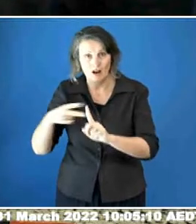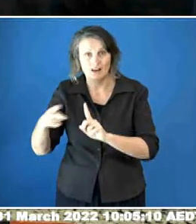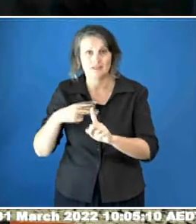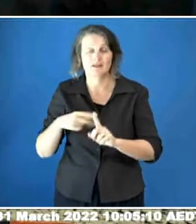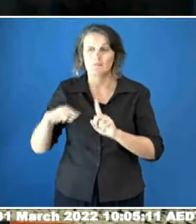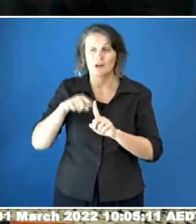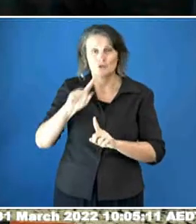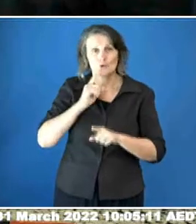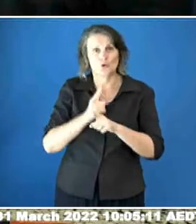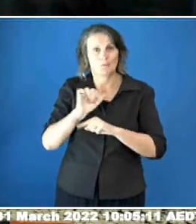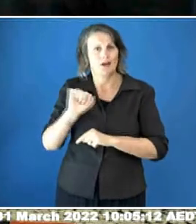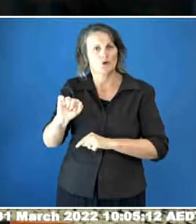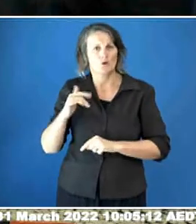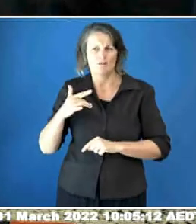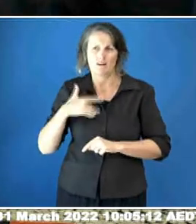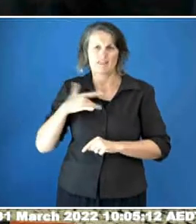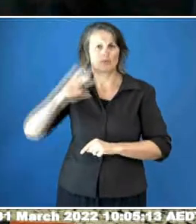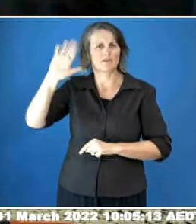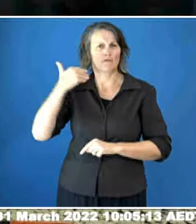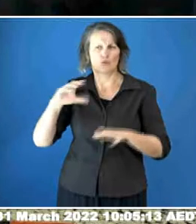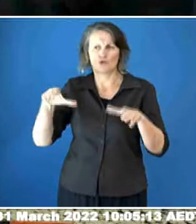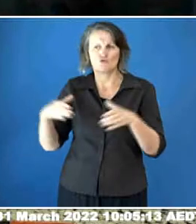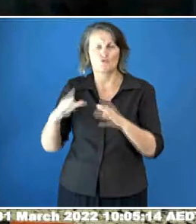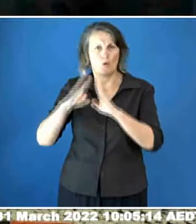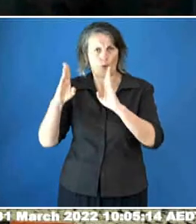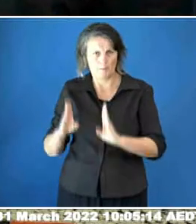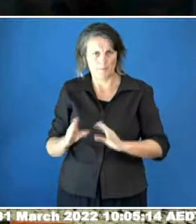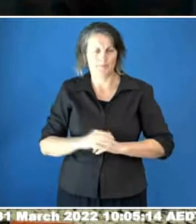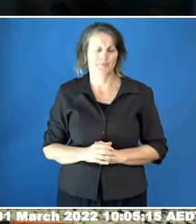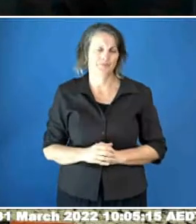After hearing from Ms Crawford, we will then move to Brisbane and, again, we have